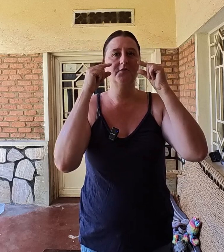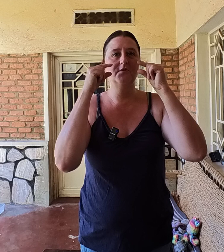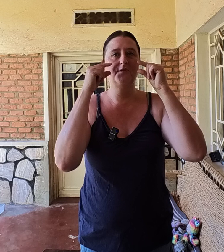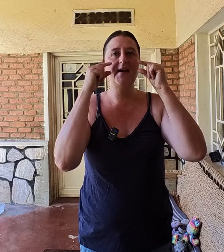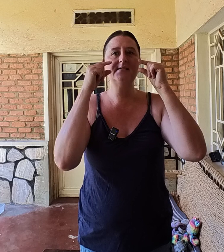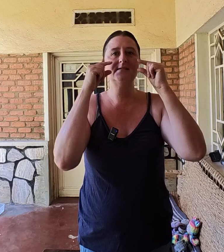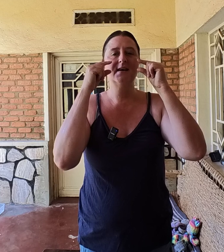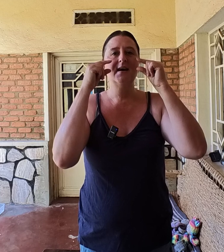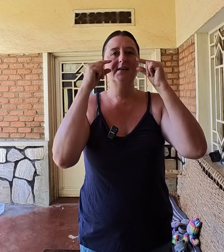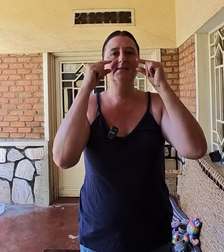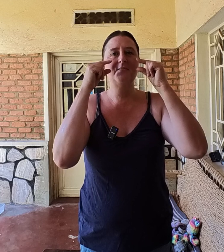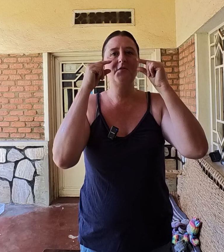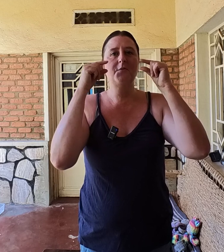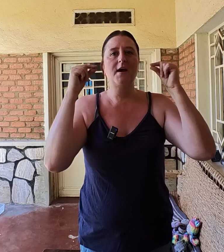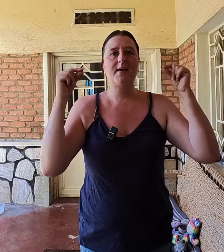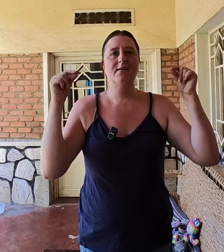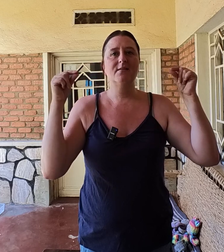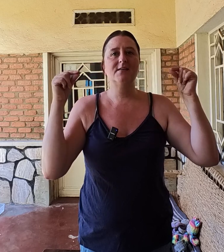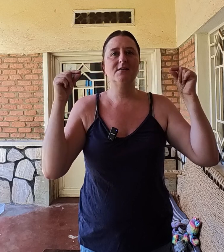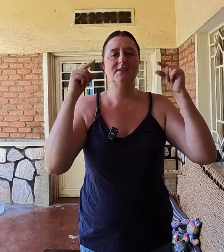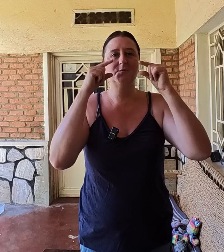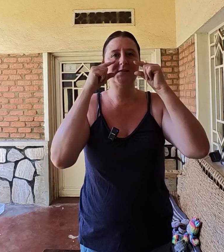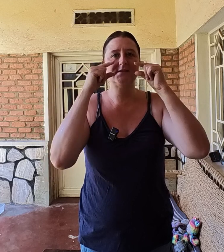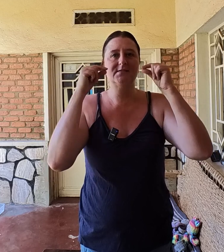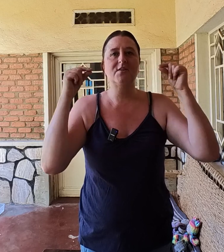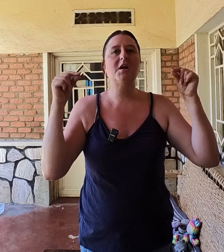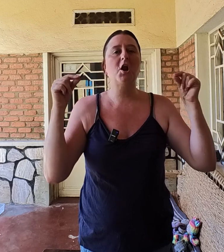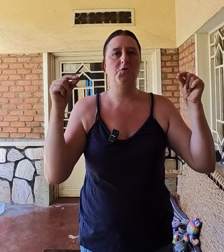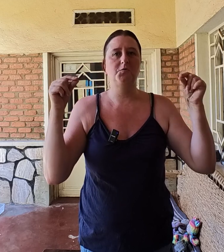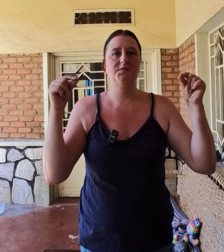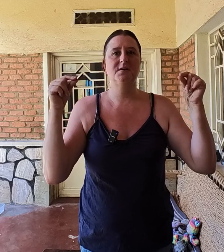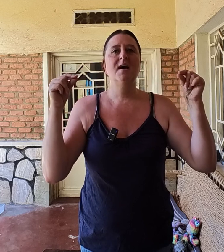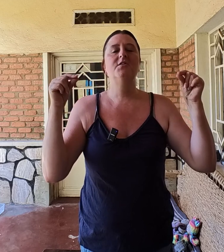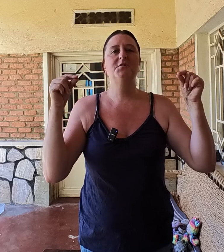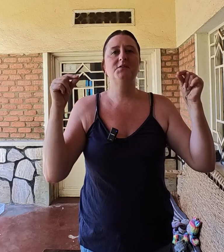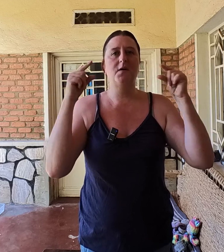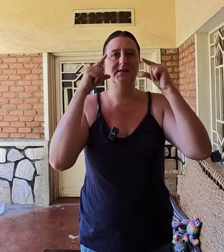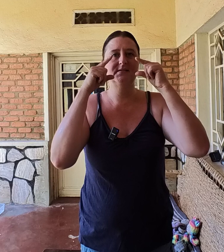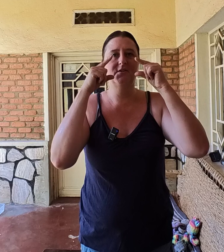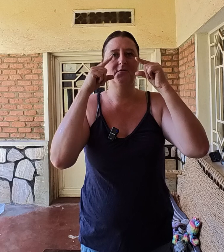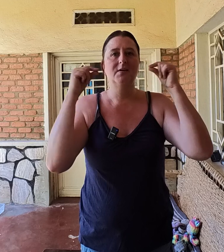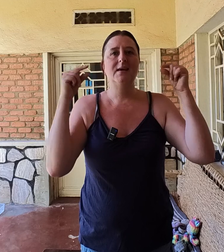your face, and as they move away they turn into whiskers, so they close. And you do it twice.